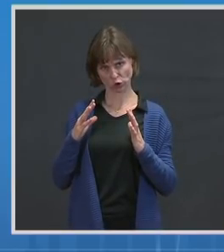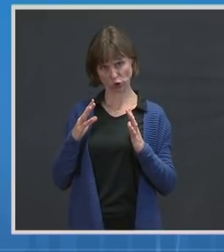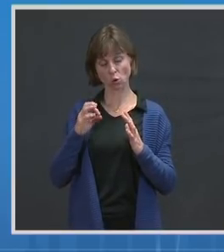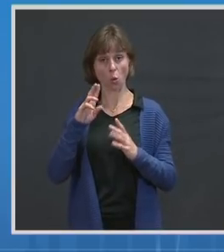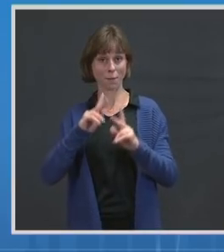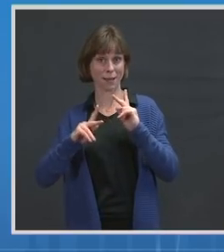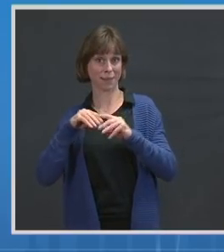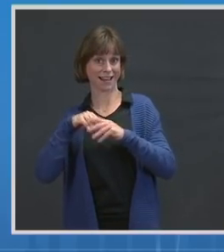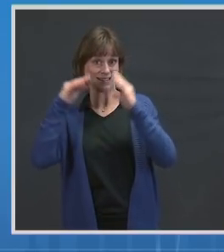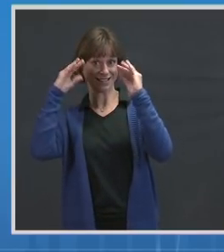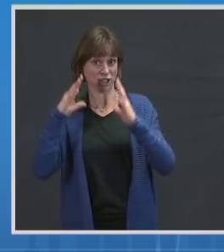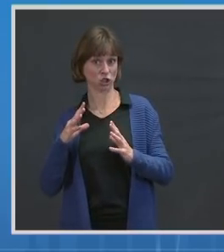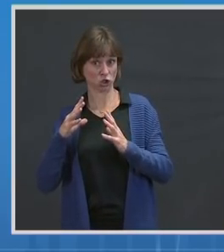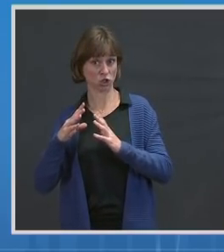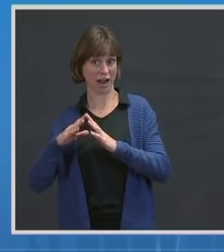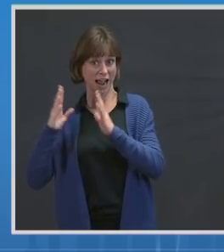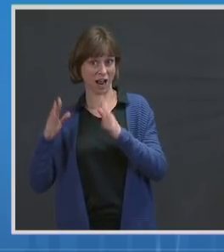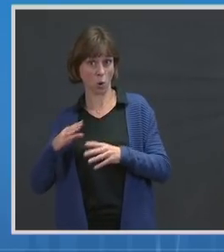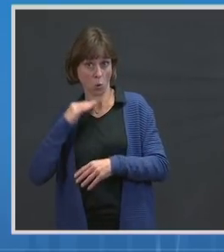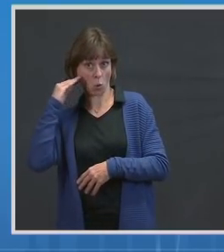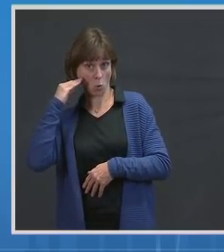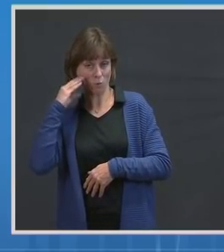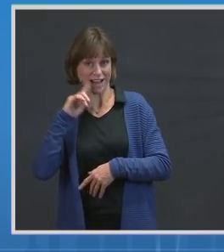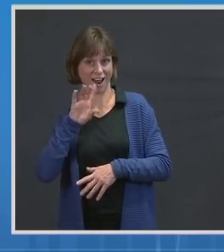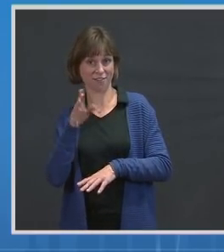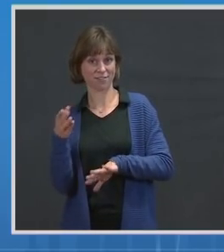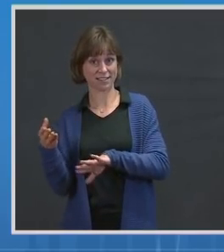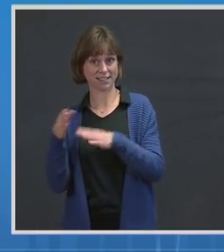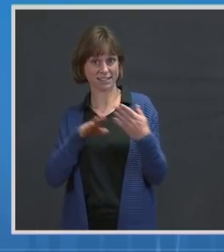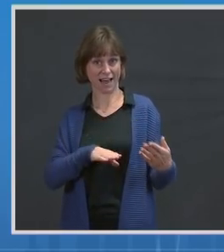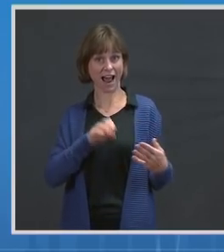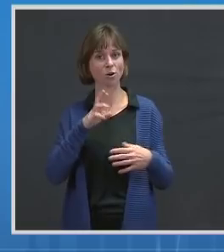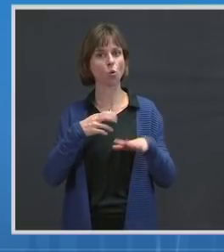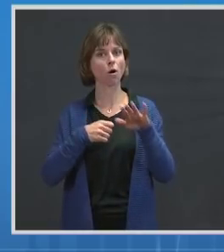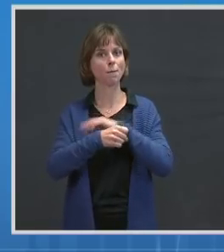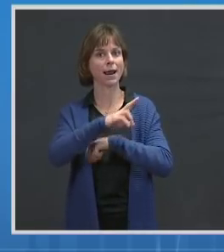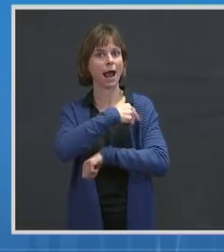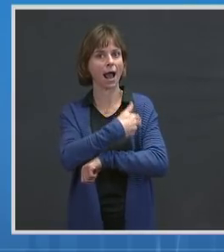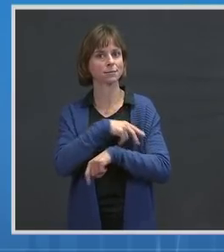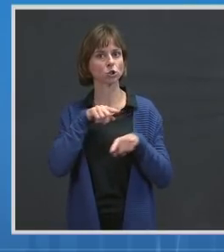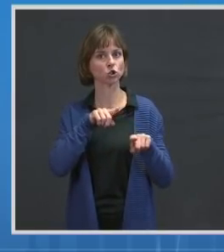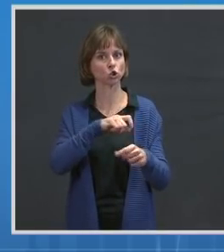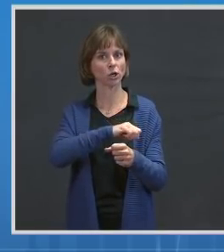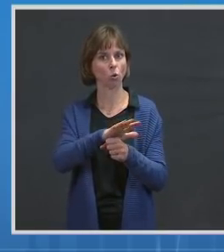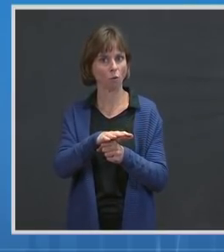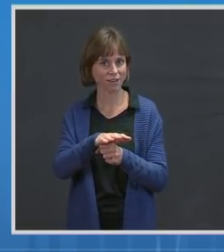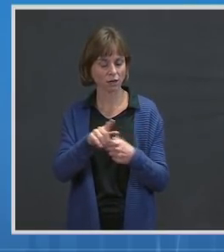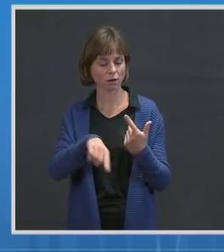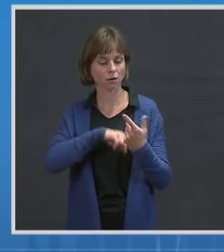or been hospitalized due to COVID. And have you done modeling for how many will die